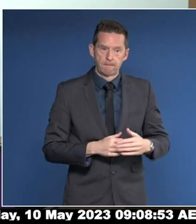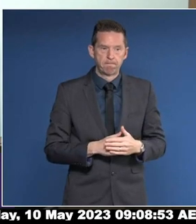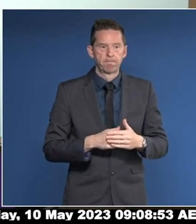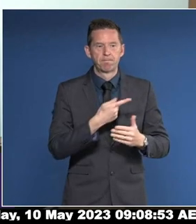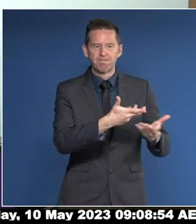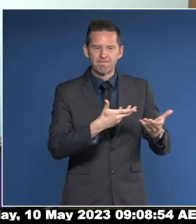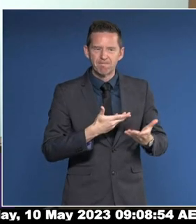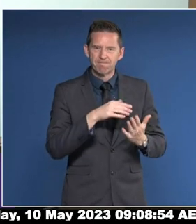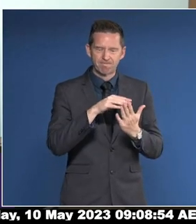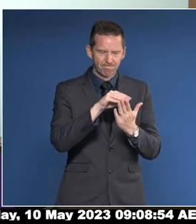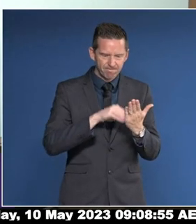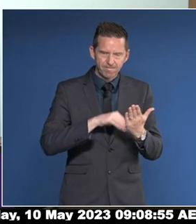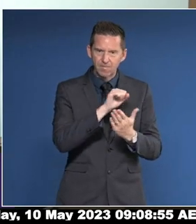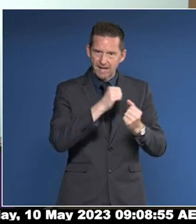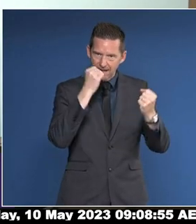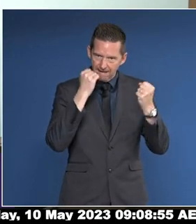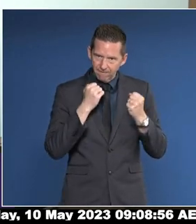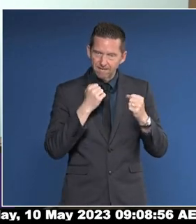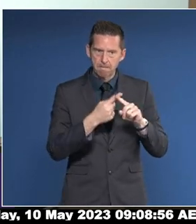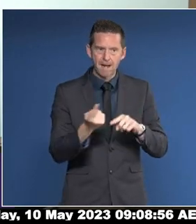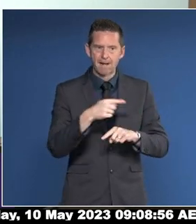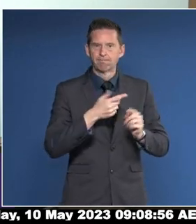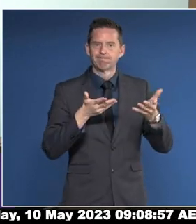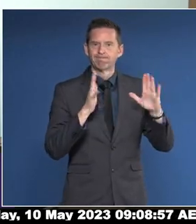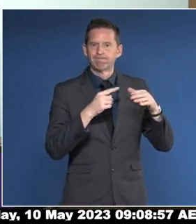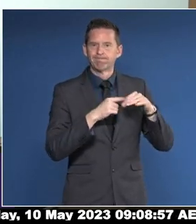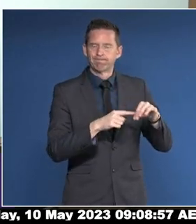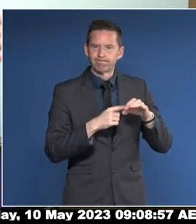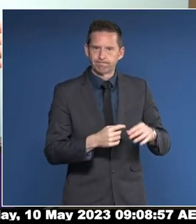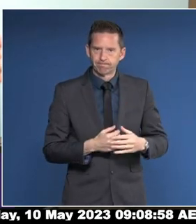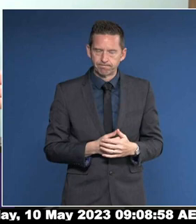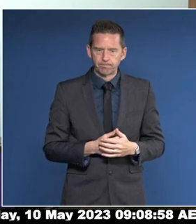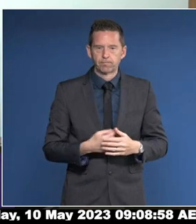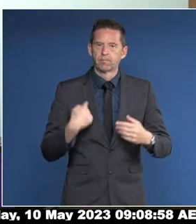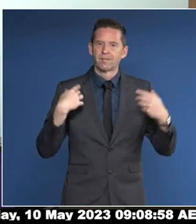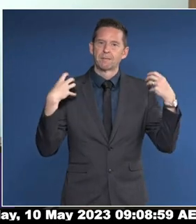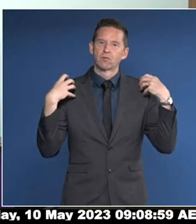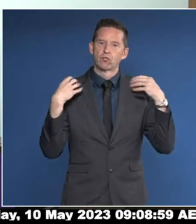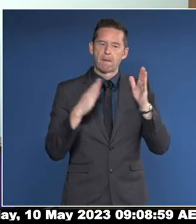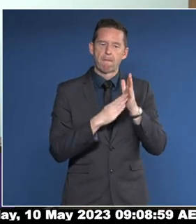for the material that you've provided to us. I'm Commissioner McEwin. This is Commissioner Mason and Commissioner Ryan.